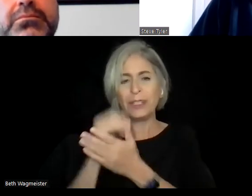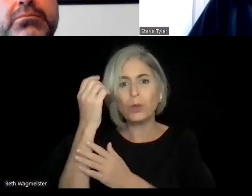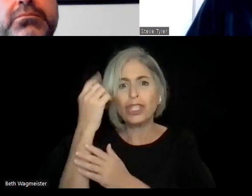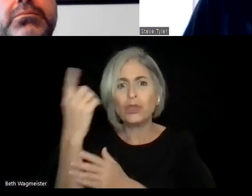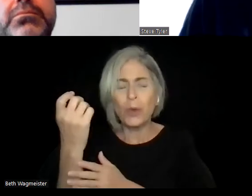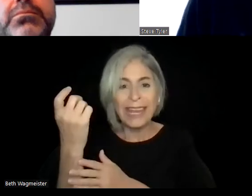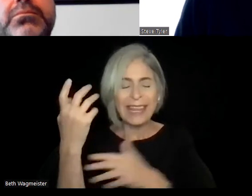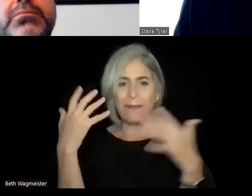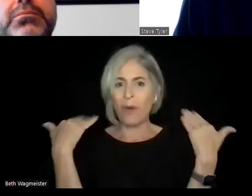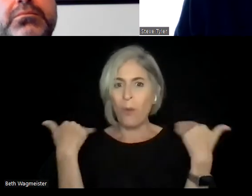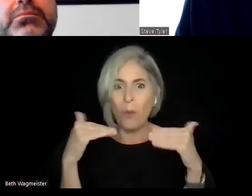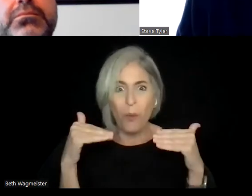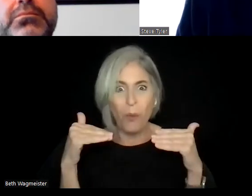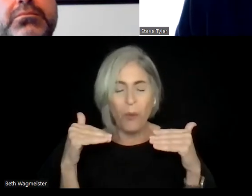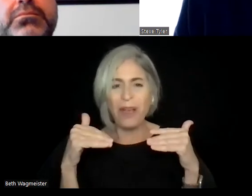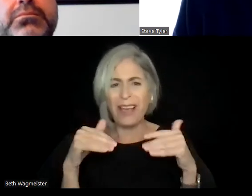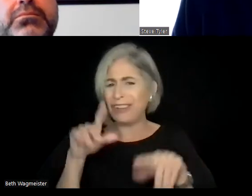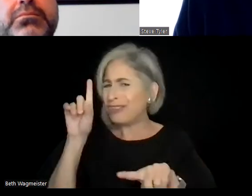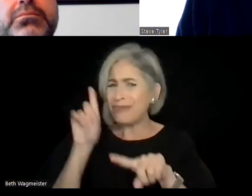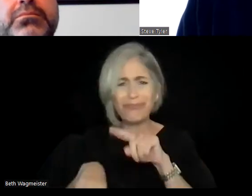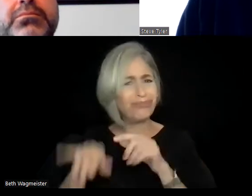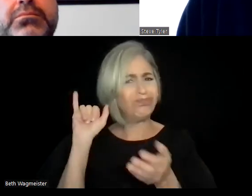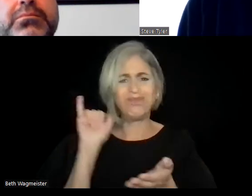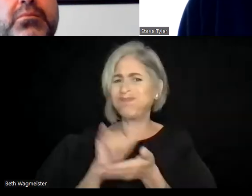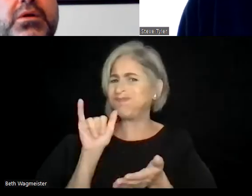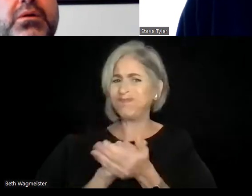it, read it. You know, 15, 20 years ago, this was